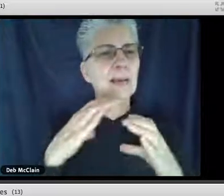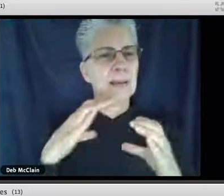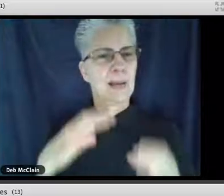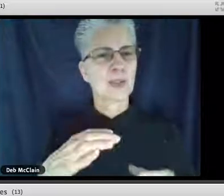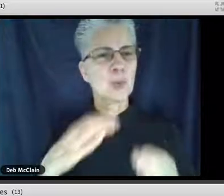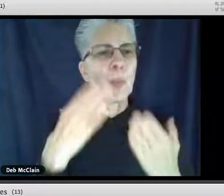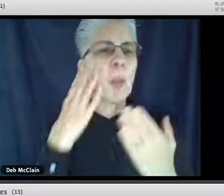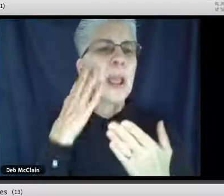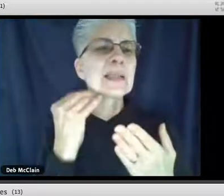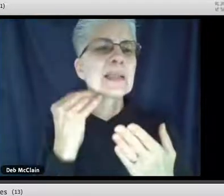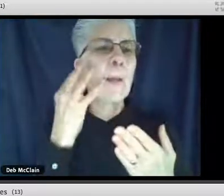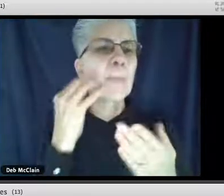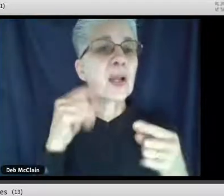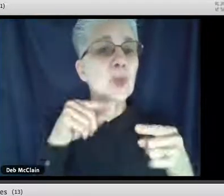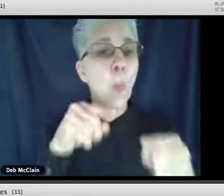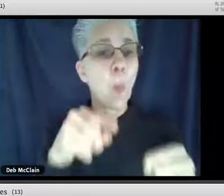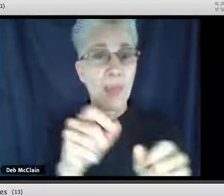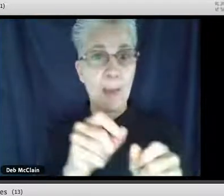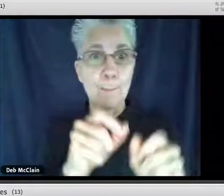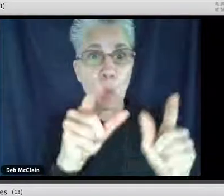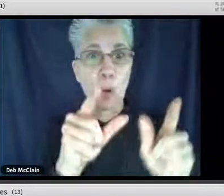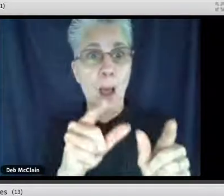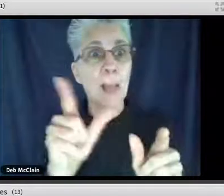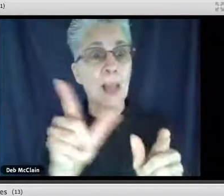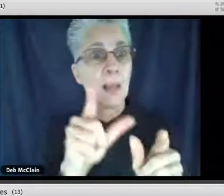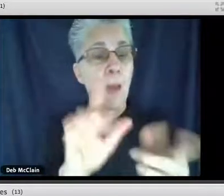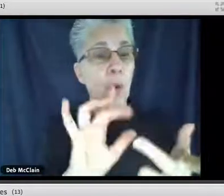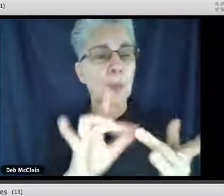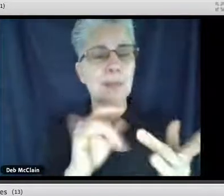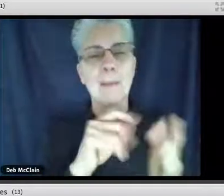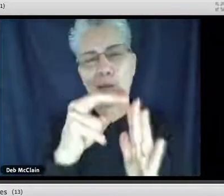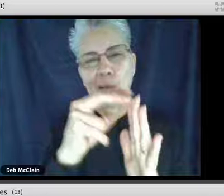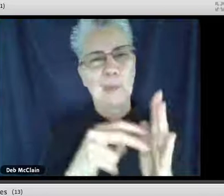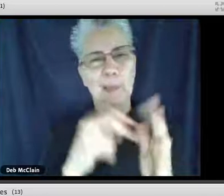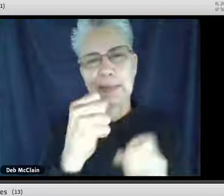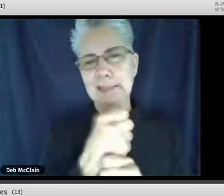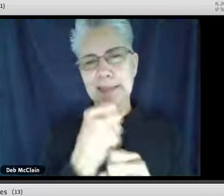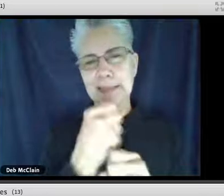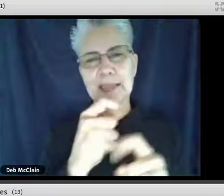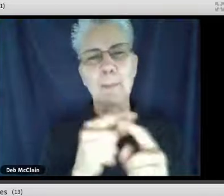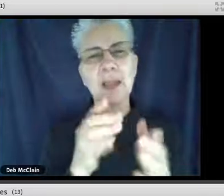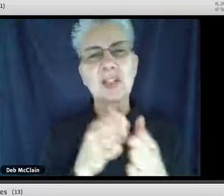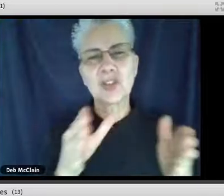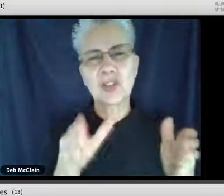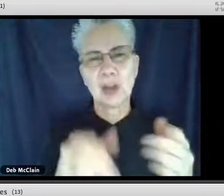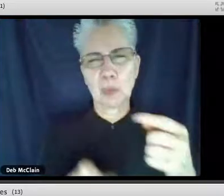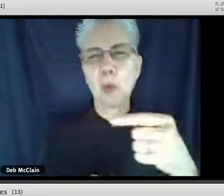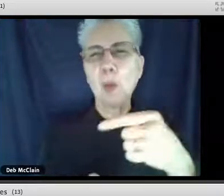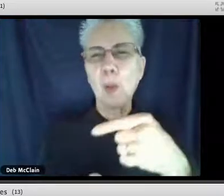while they are here. So this is just... I'm not going to read these statistics to you, just some general statistics about websites